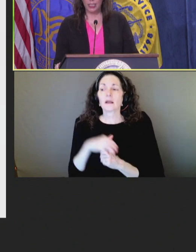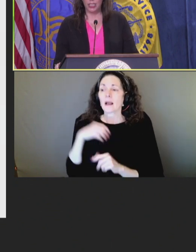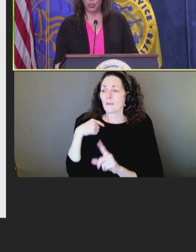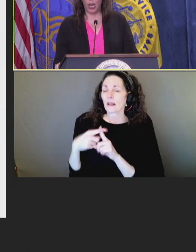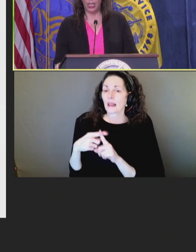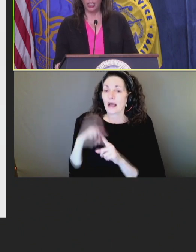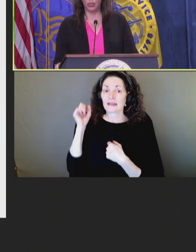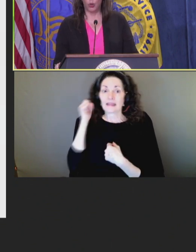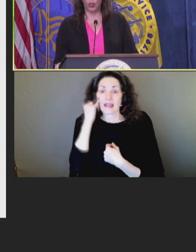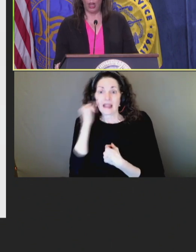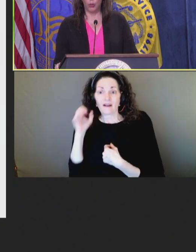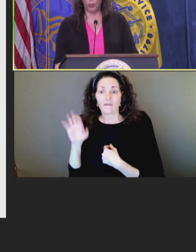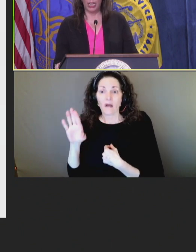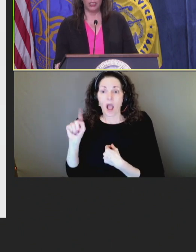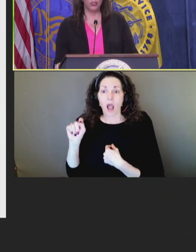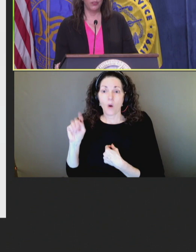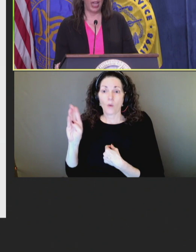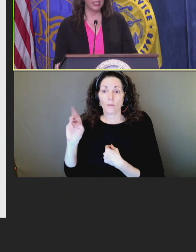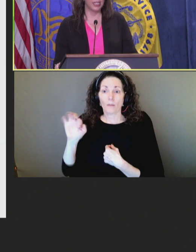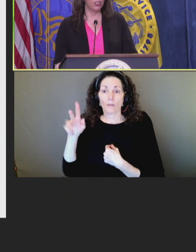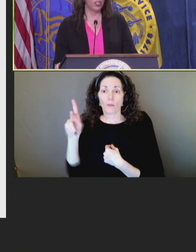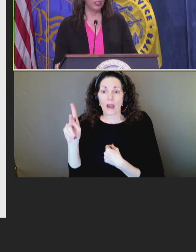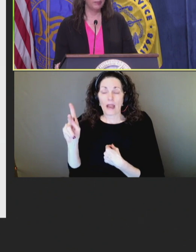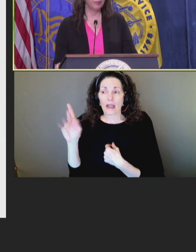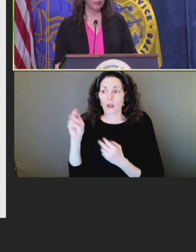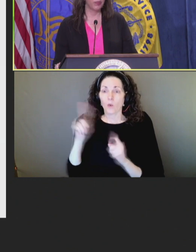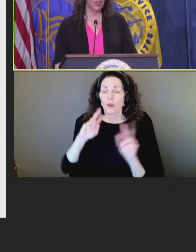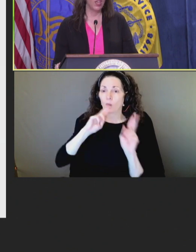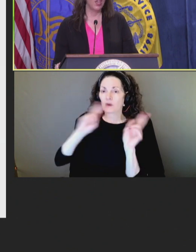and try to control outbreaks through vaccination.